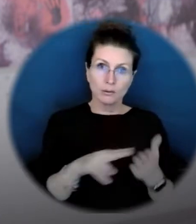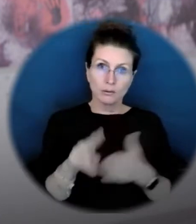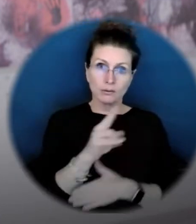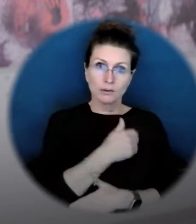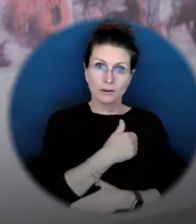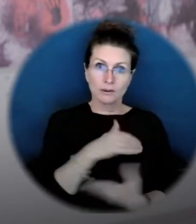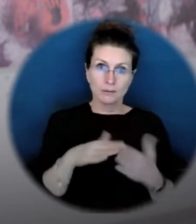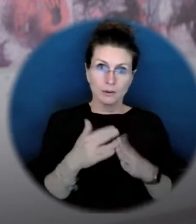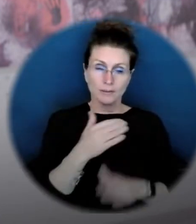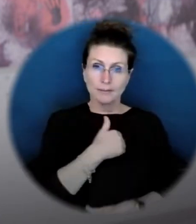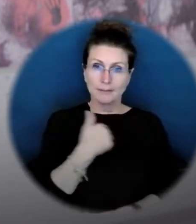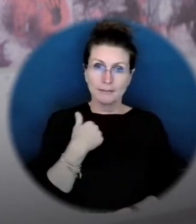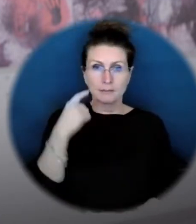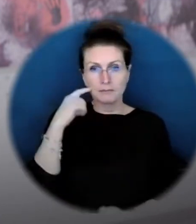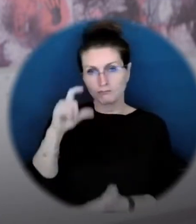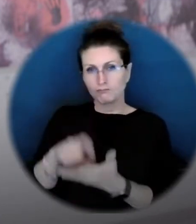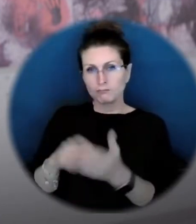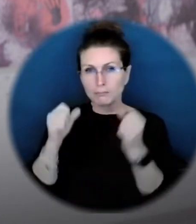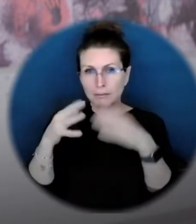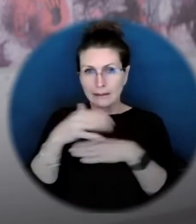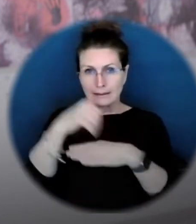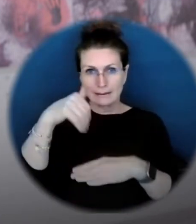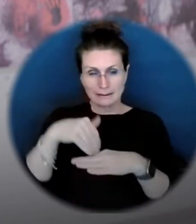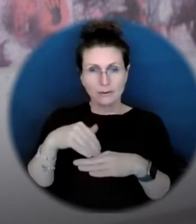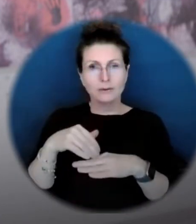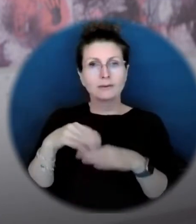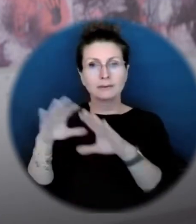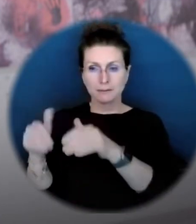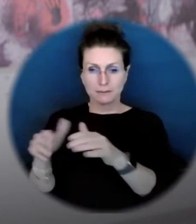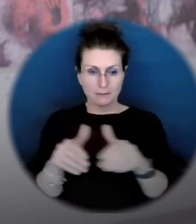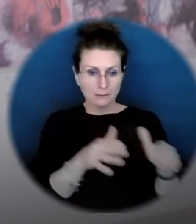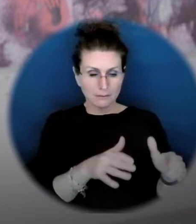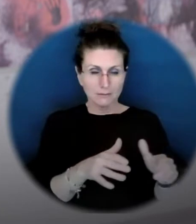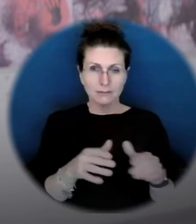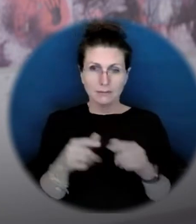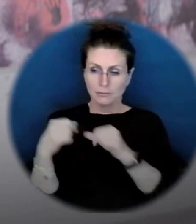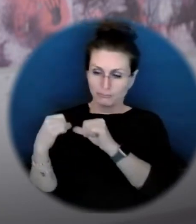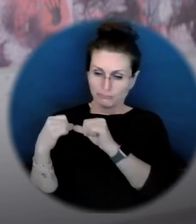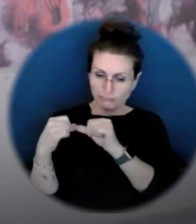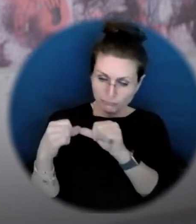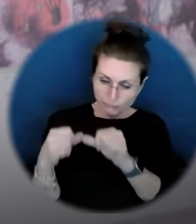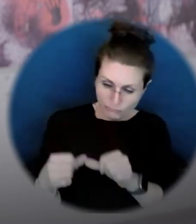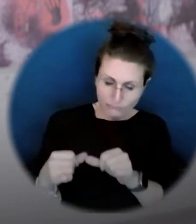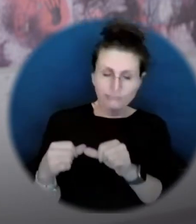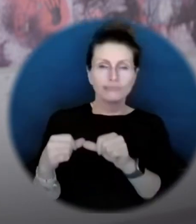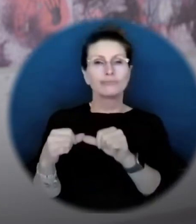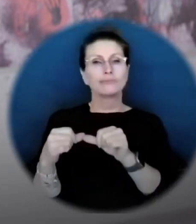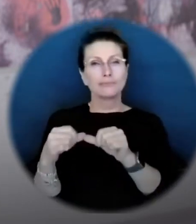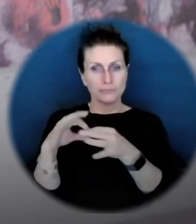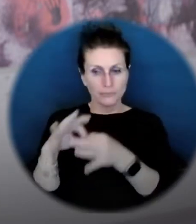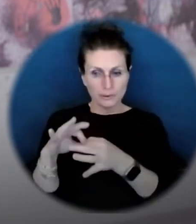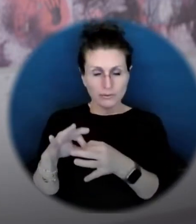I recognize that many Indigenous Nations have longstanding relationships with the territories